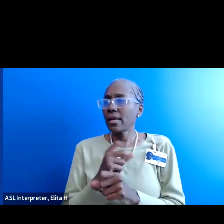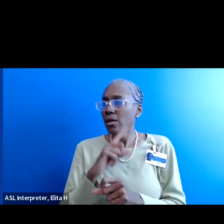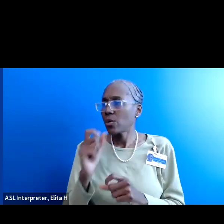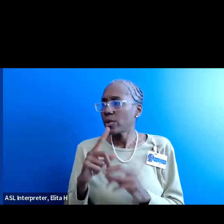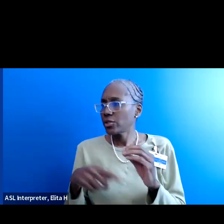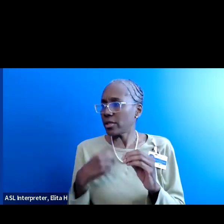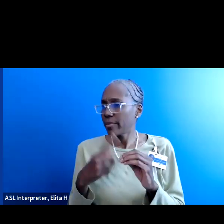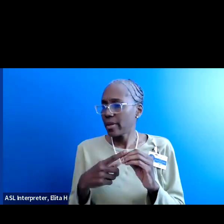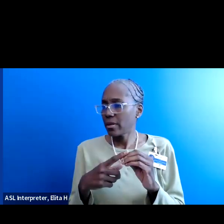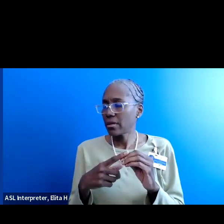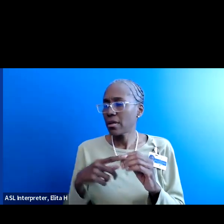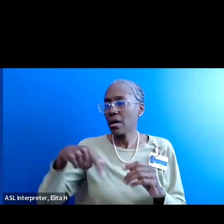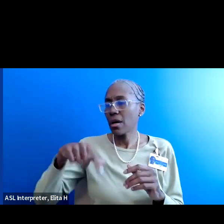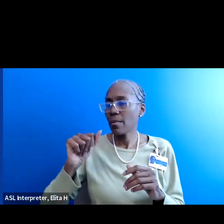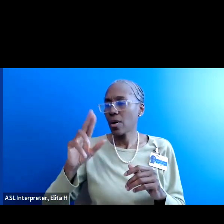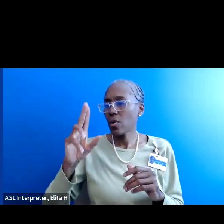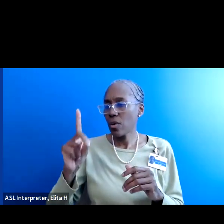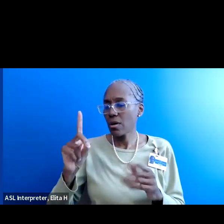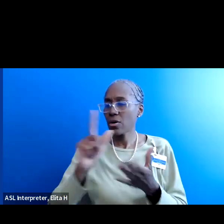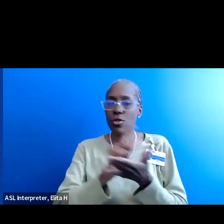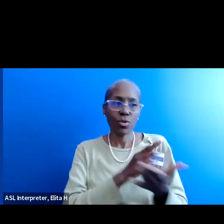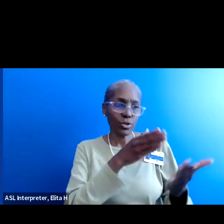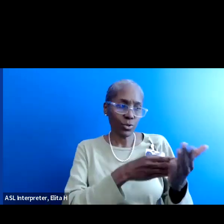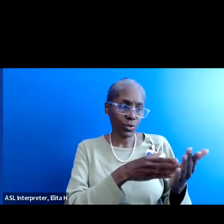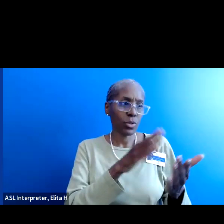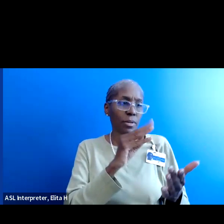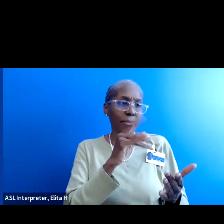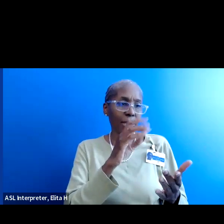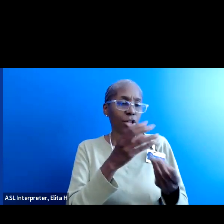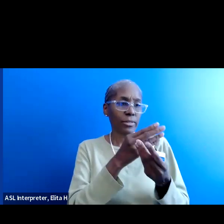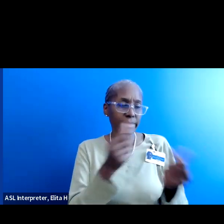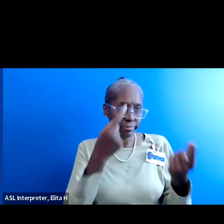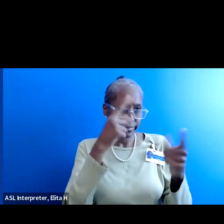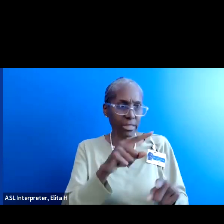I'm quadriplegic, a lawsuit against Medicare settled in 2013, allowing